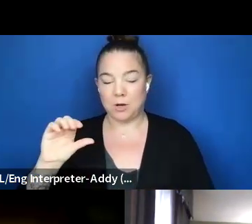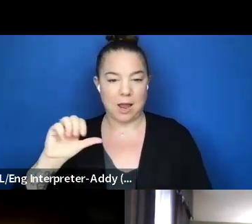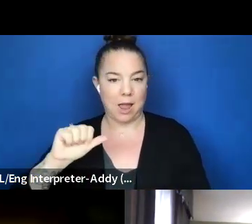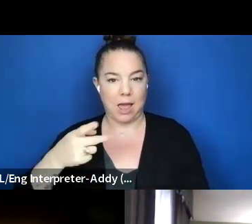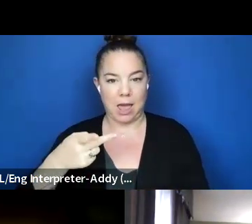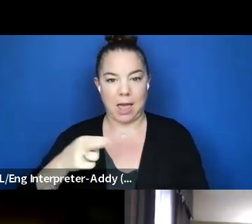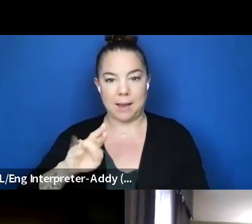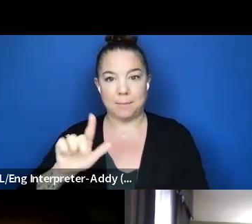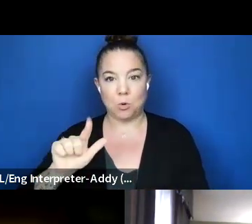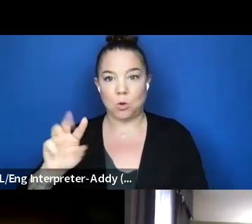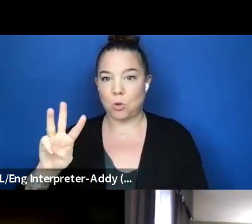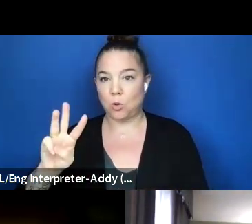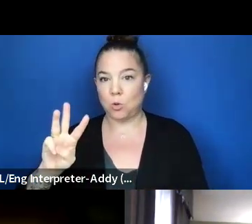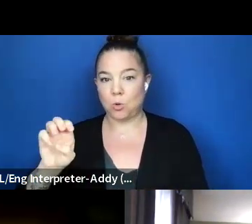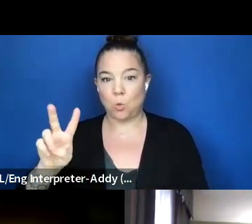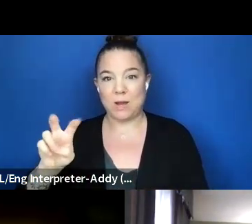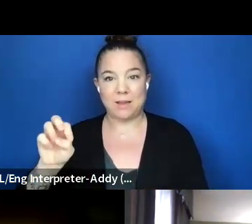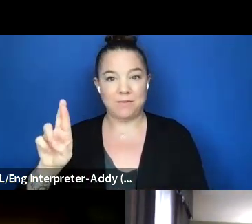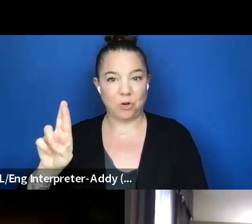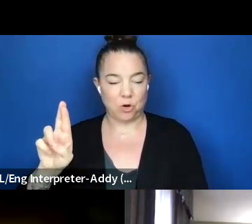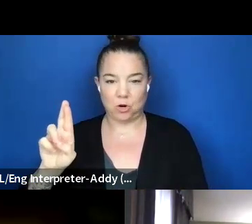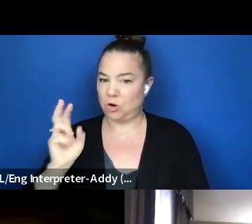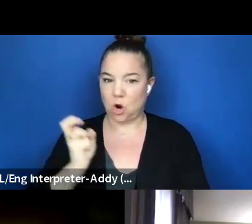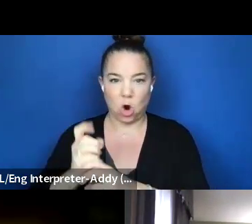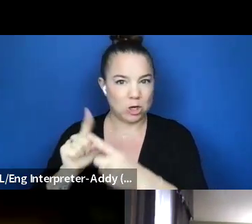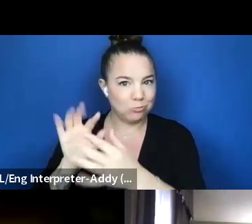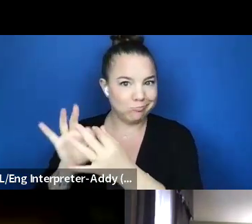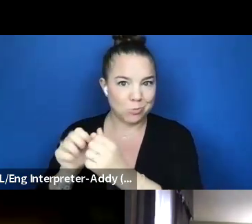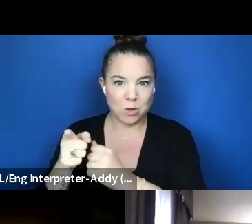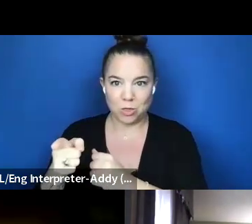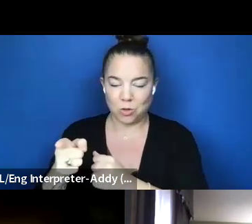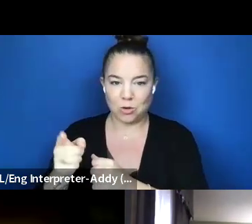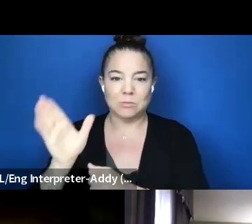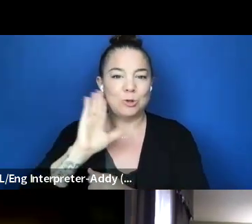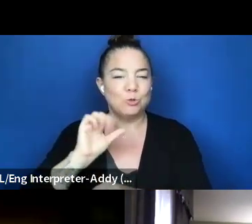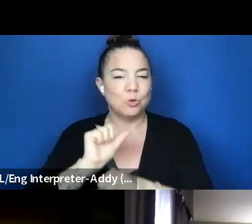Adeleigh Belyeu: has been hard to PIN. She was hard to PIN down before when she was over in the Albana house